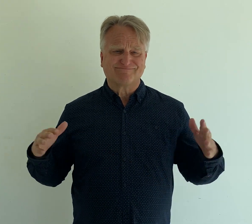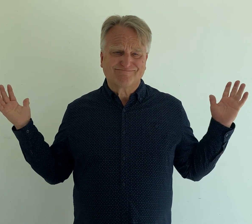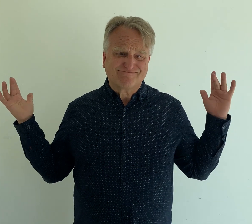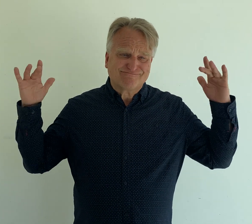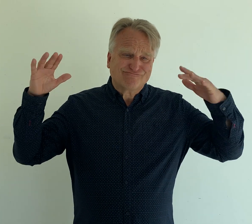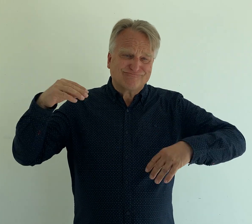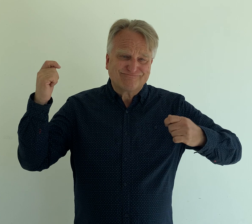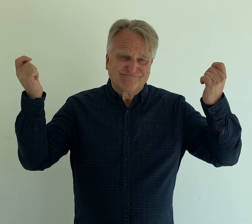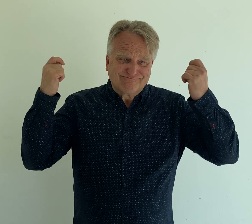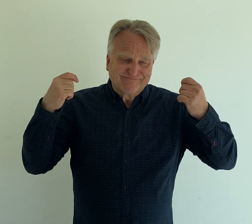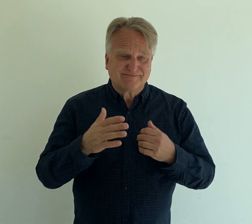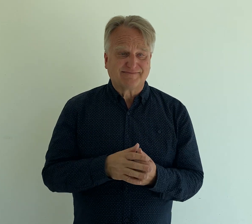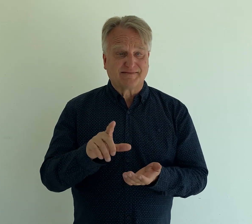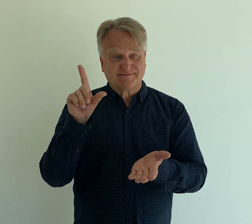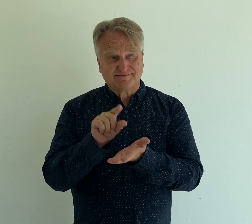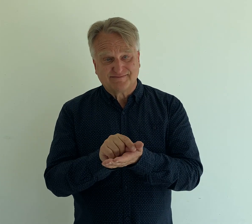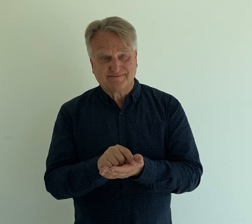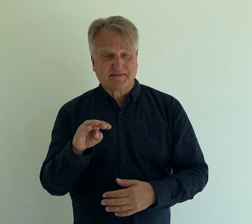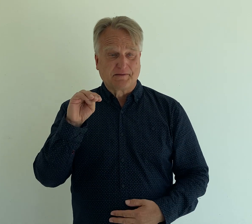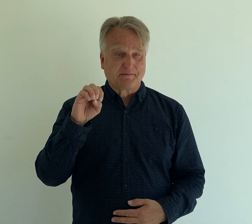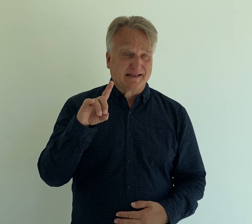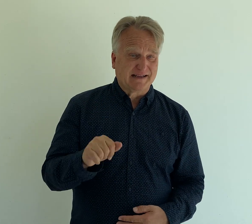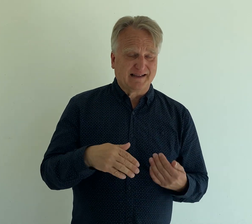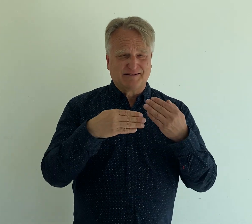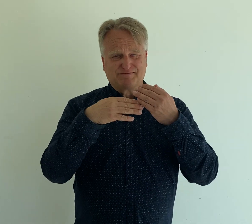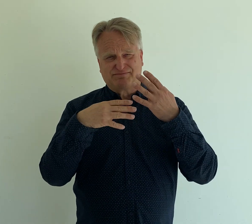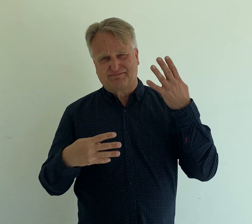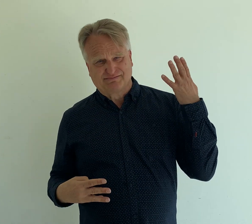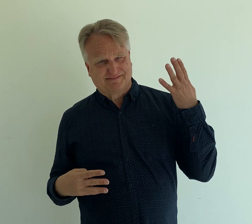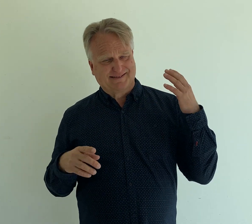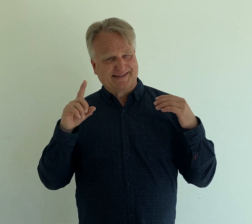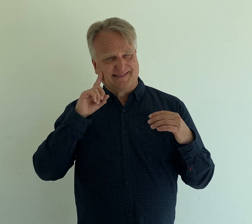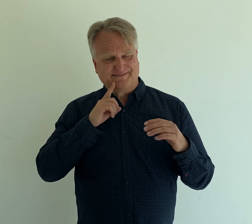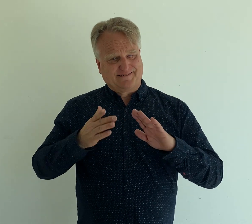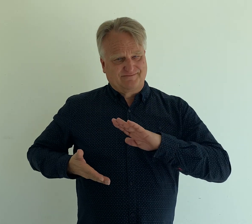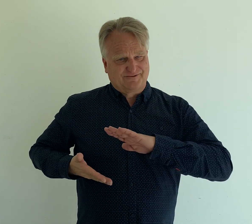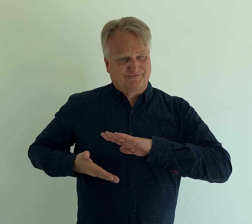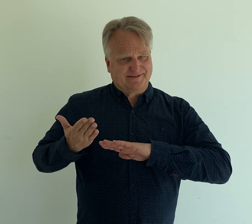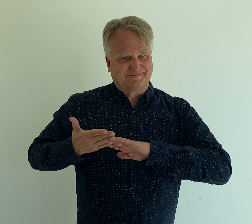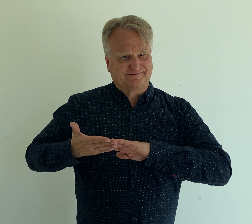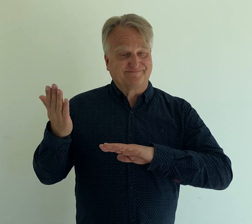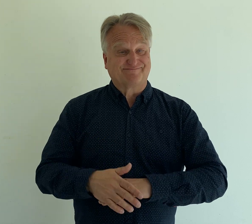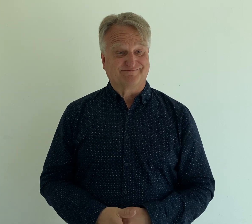large gatherings, and publications are all examples of how Deaf people organize their lives in a productive manner.